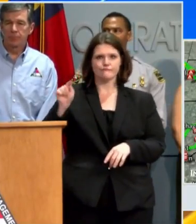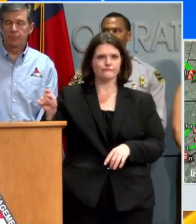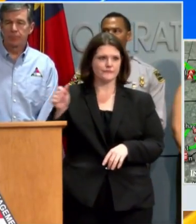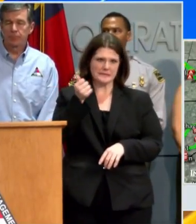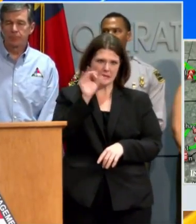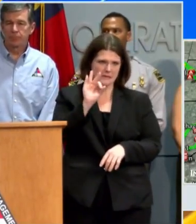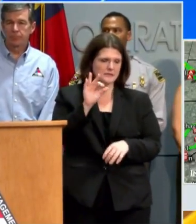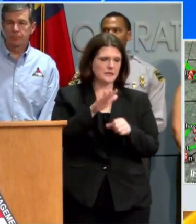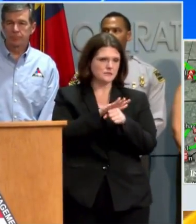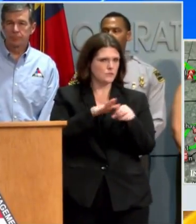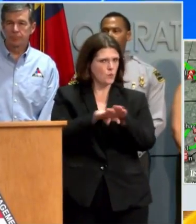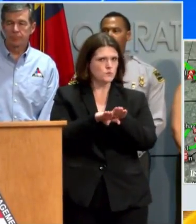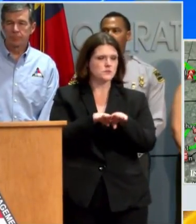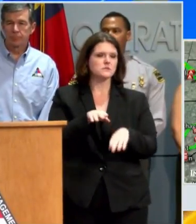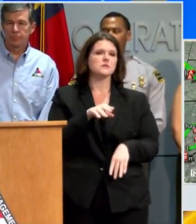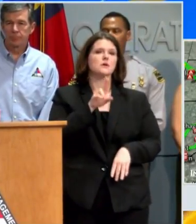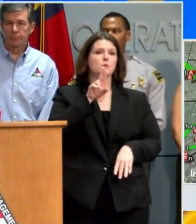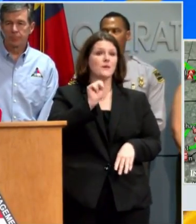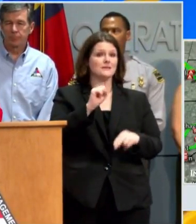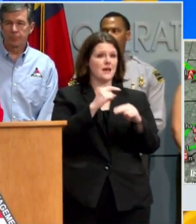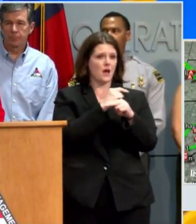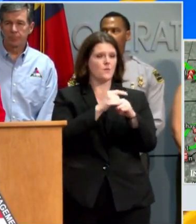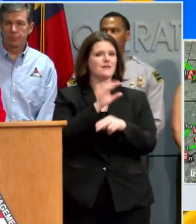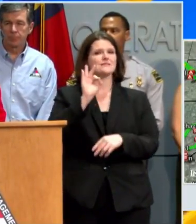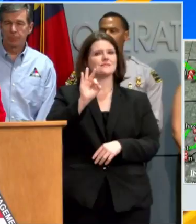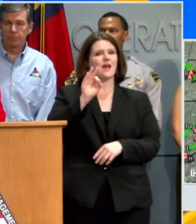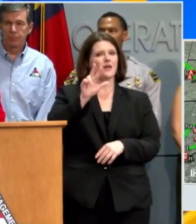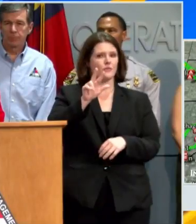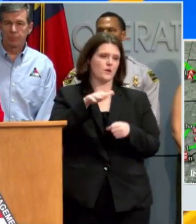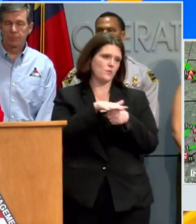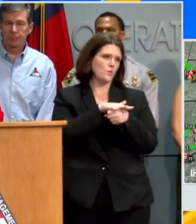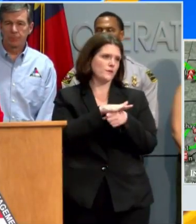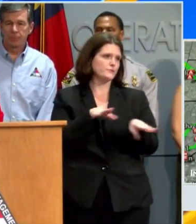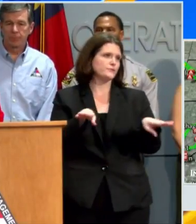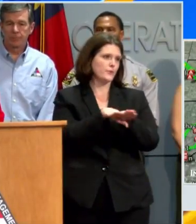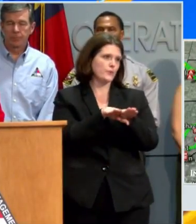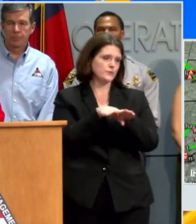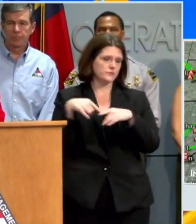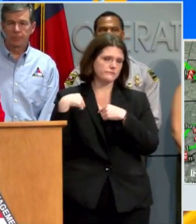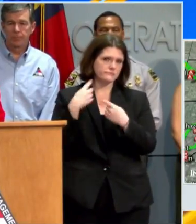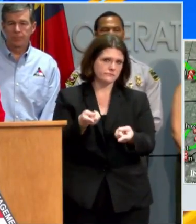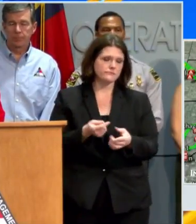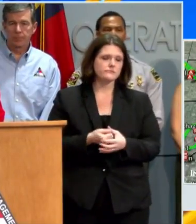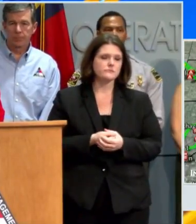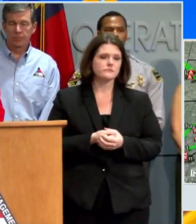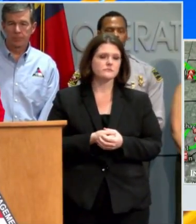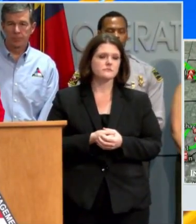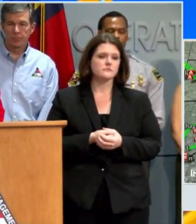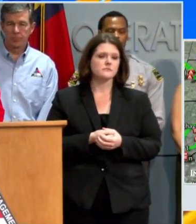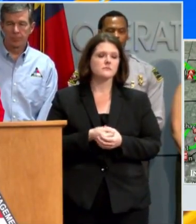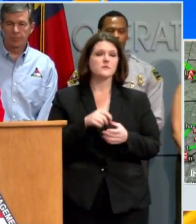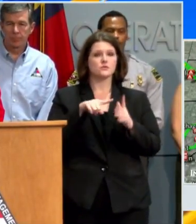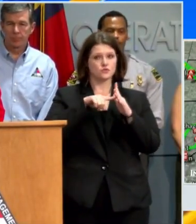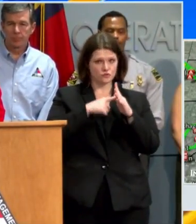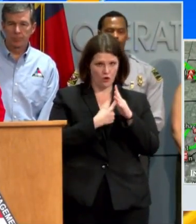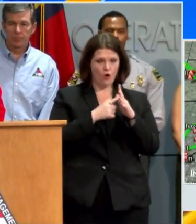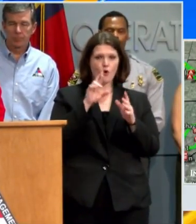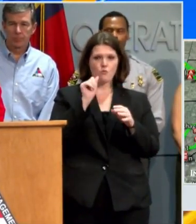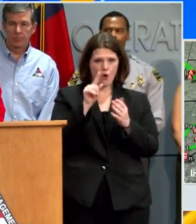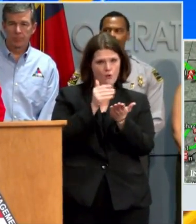MAJOR INTERSTATES STILL CLOSE, 40 AND 95 AND 19 SEPARATE LOCATIONS.